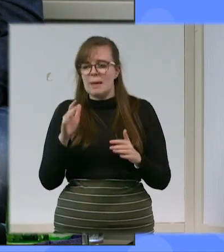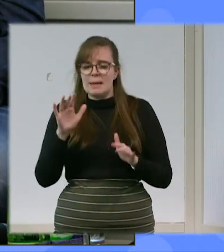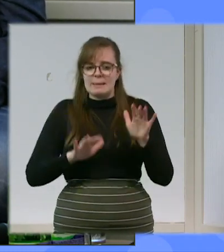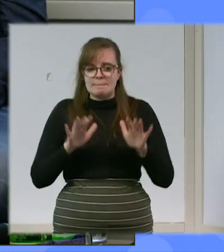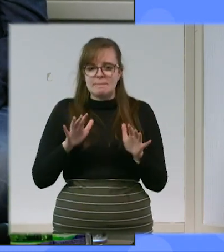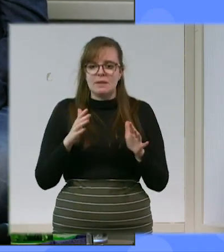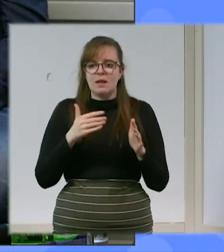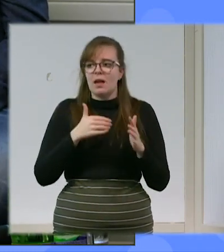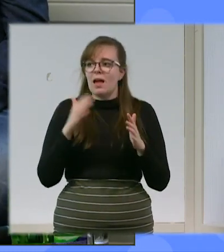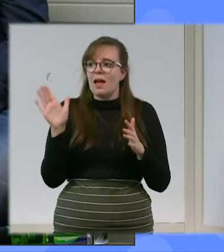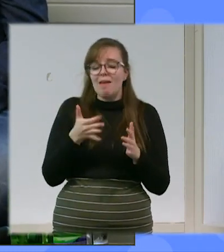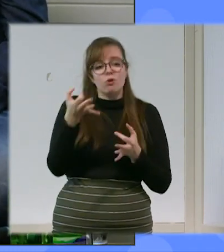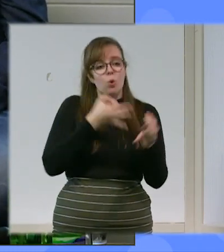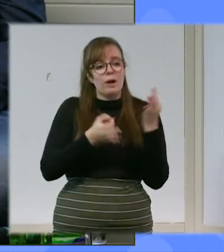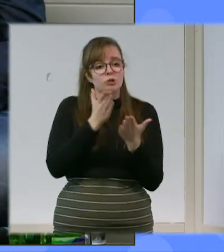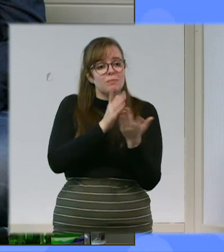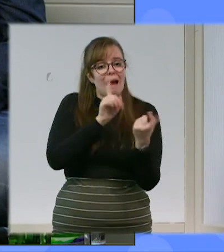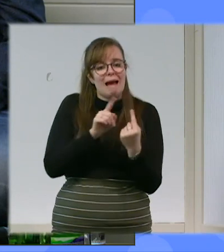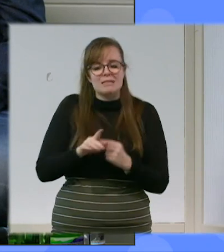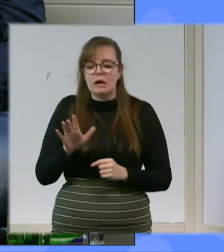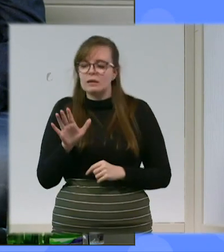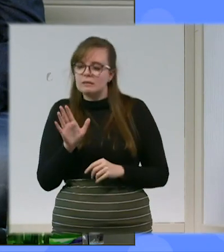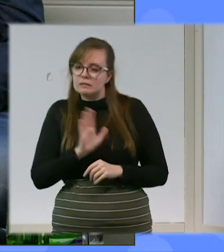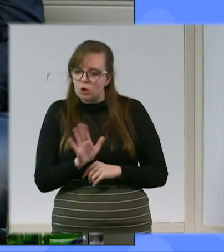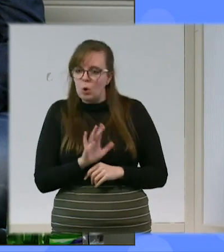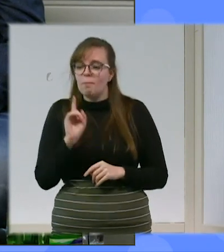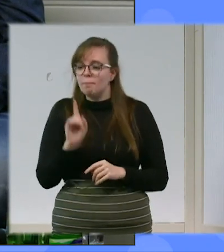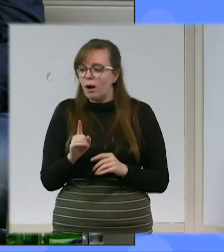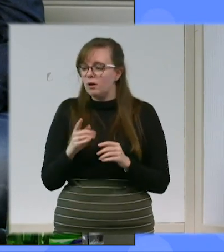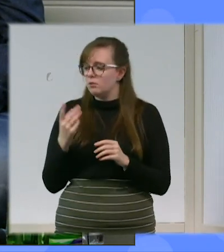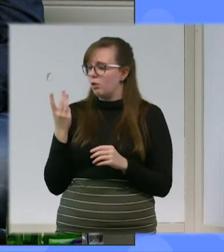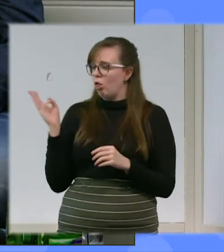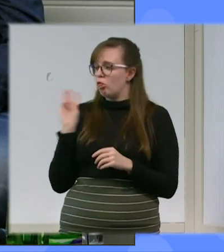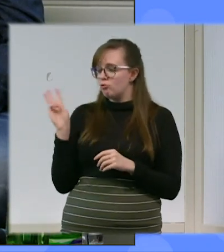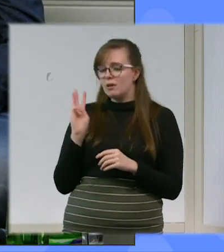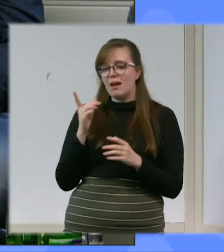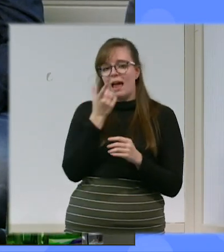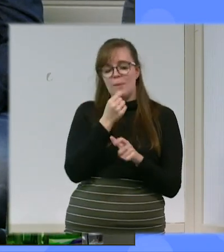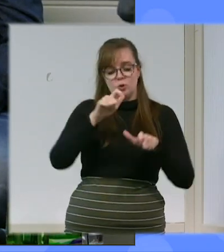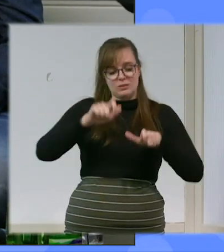question does not get answered but happily Andy and Katherine are able to stay with us and we'll be working around the rooms